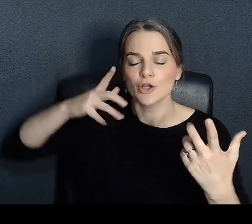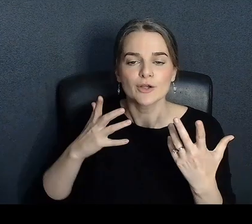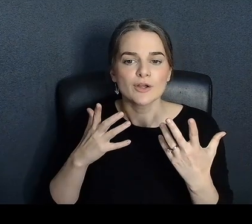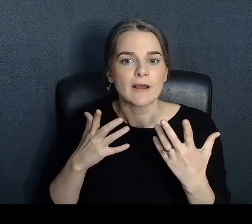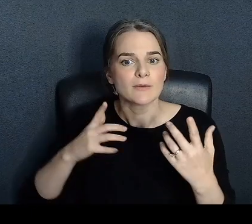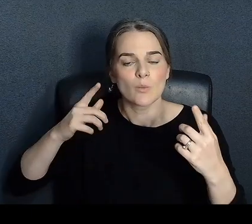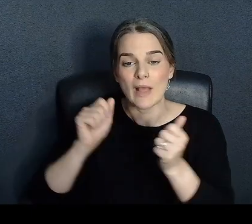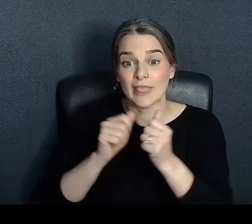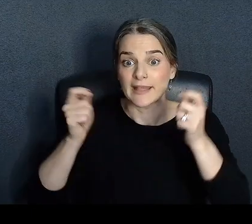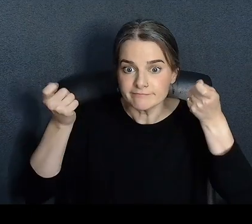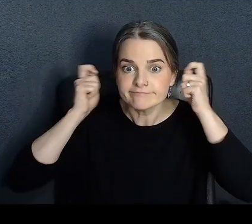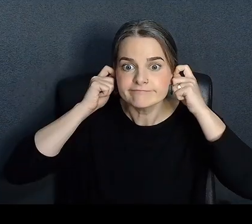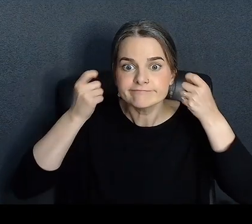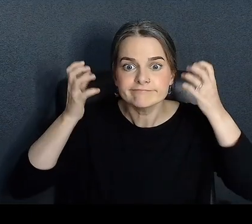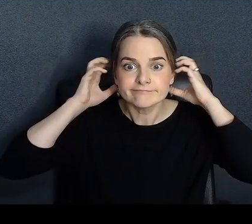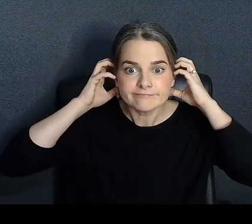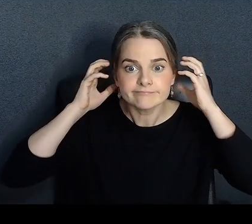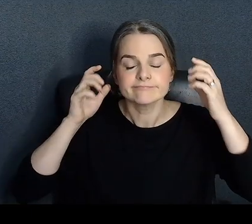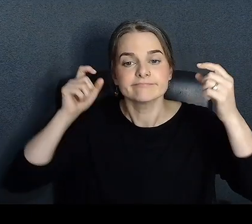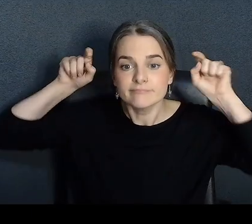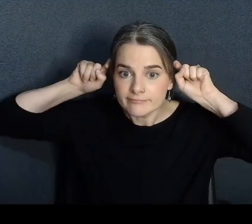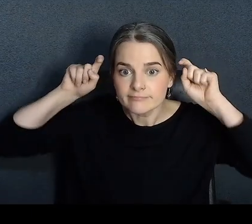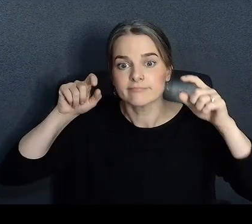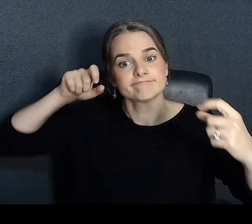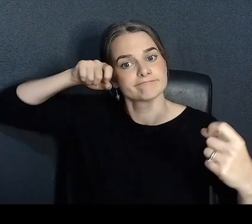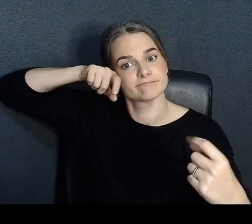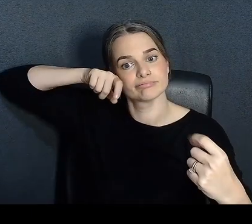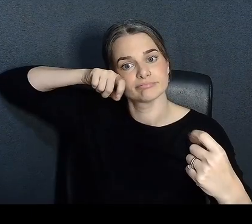There's a whole bunch of different brands. But this is the G mark brand.